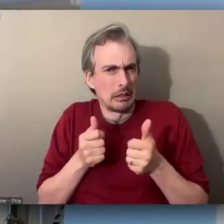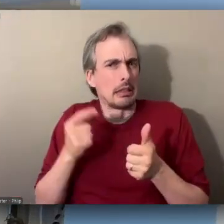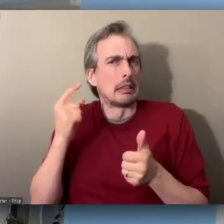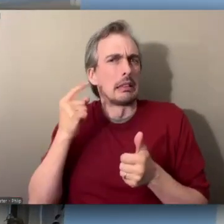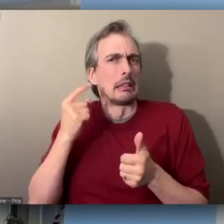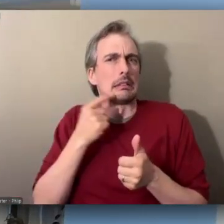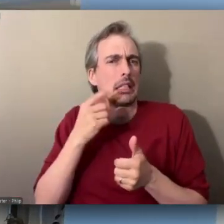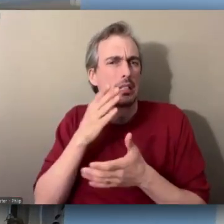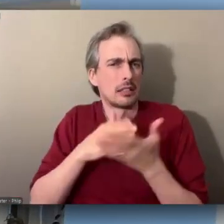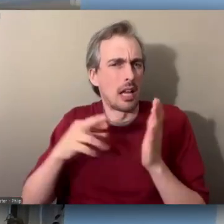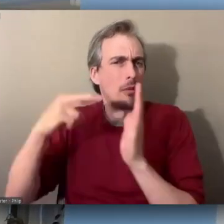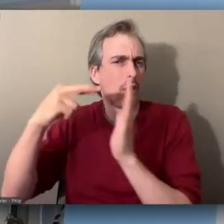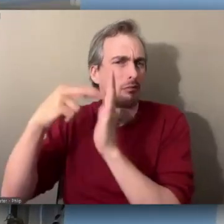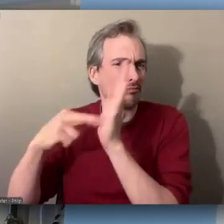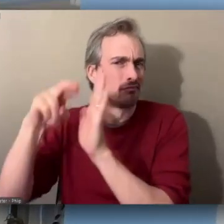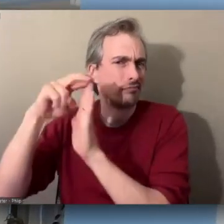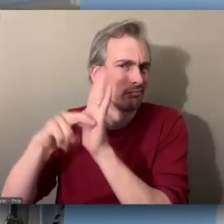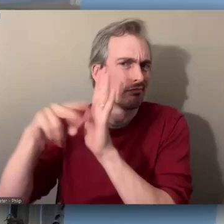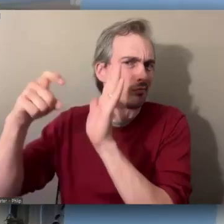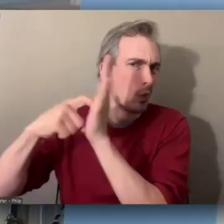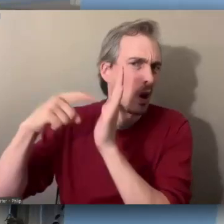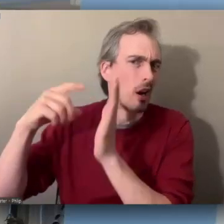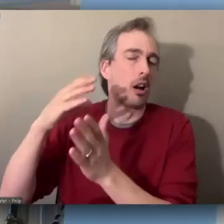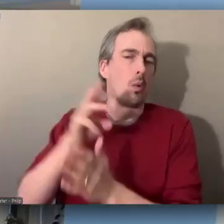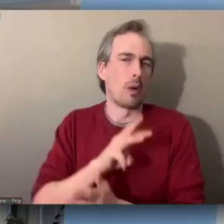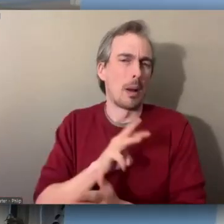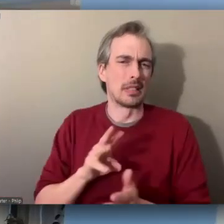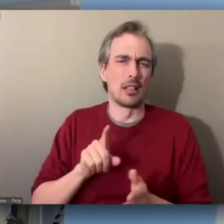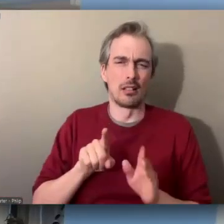also regulated? I think you touched on that in your presentation. But maybe you can recap that